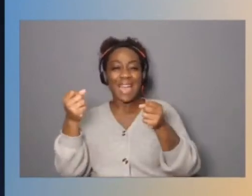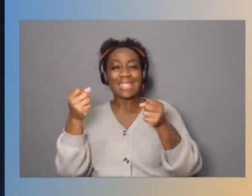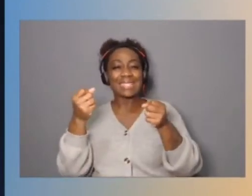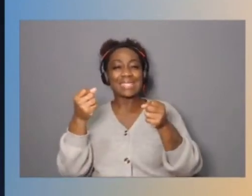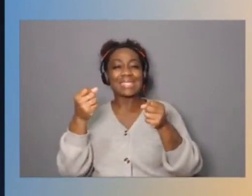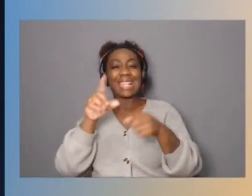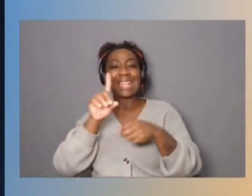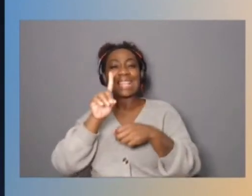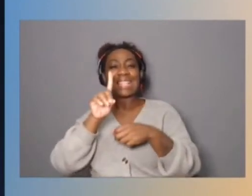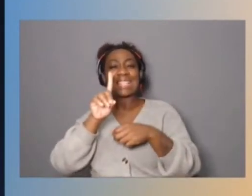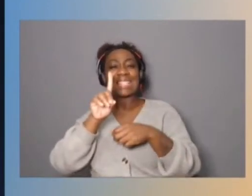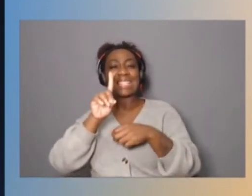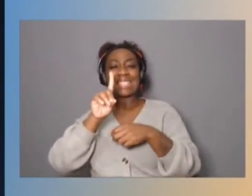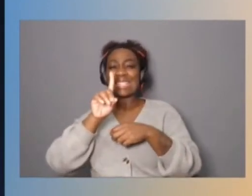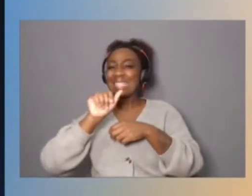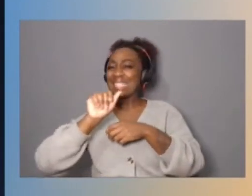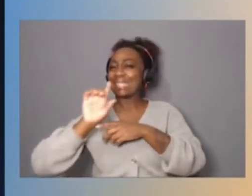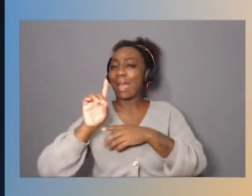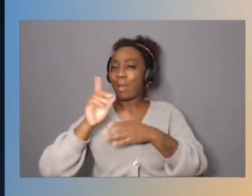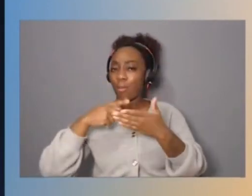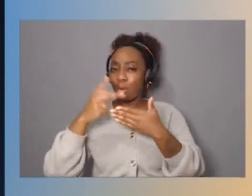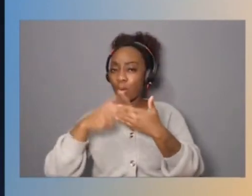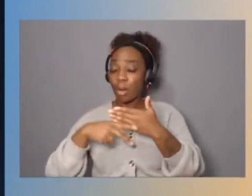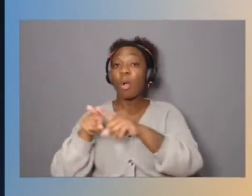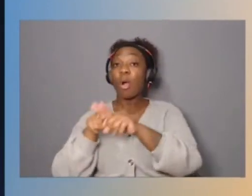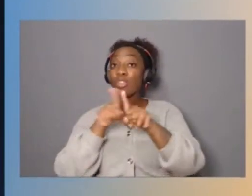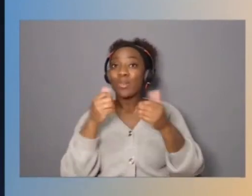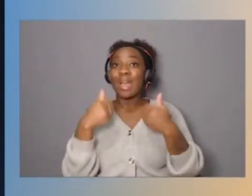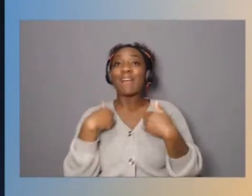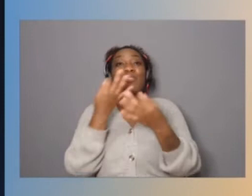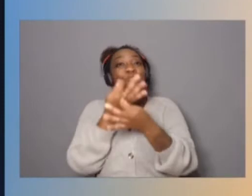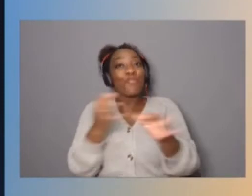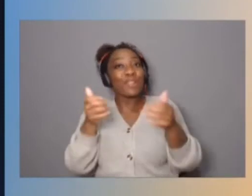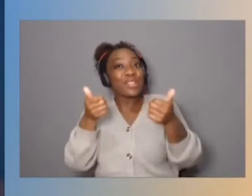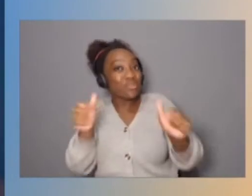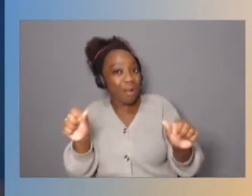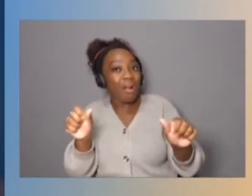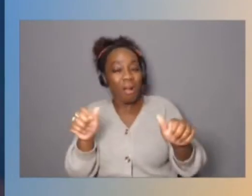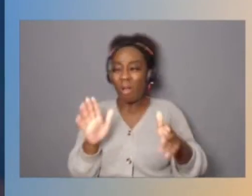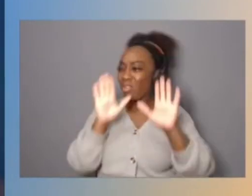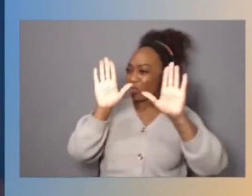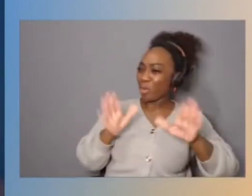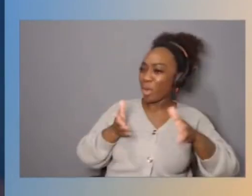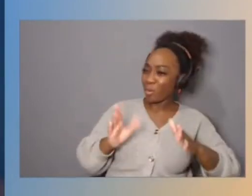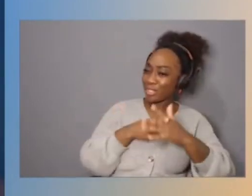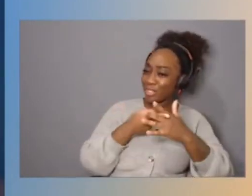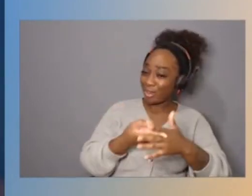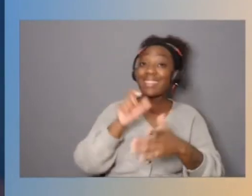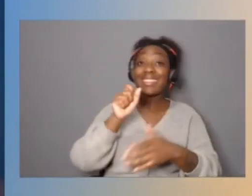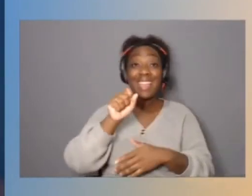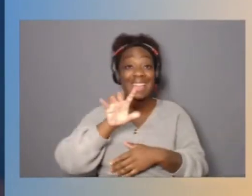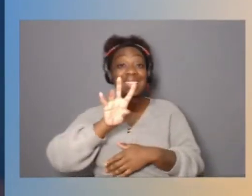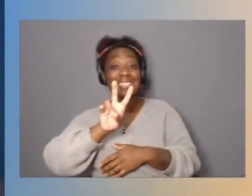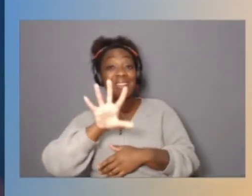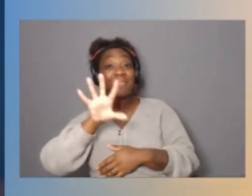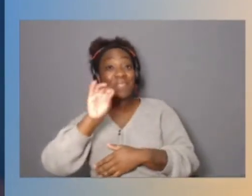I think Stephanie mentioned it as well. [Art] A good way to get started. Yeah. [Art] For free. - [Martin] That's right. For free yeah, 750 Rs per month. Right on T4g small.